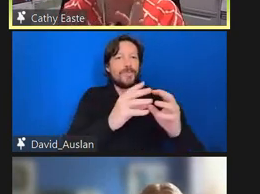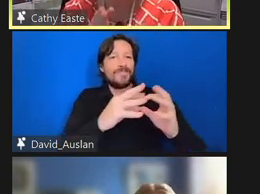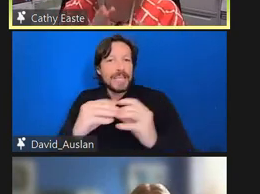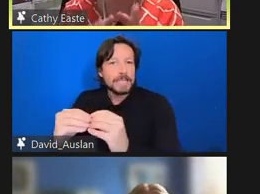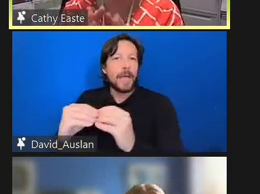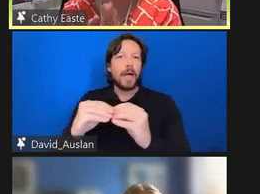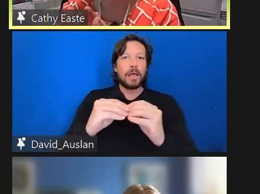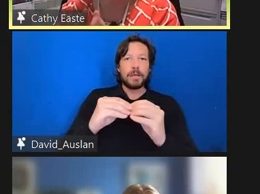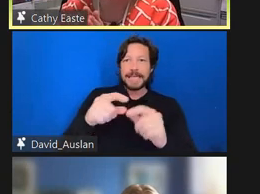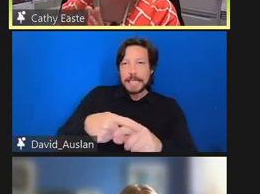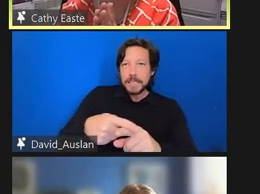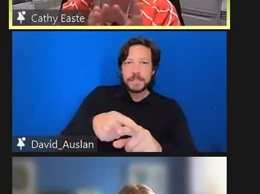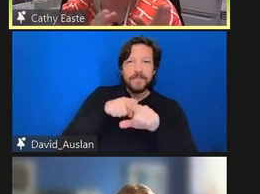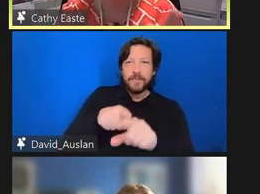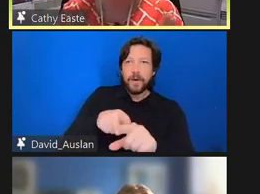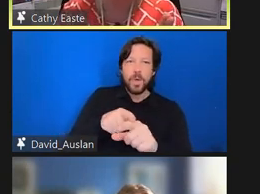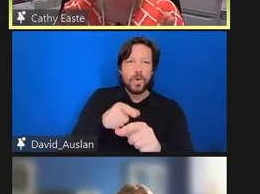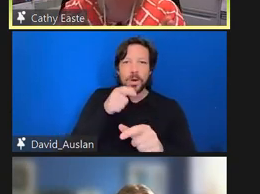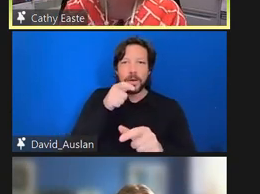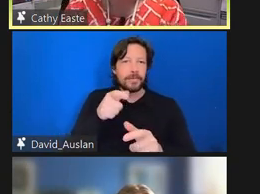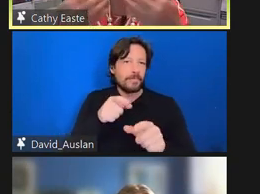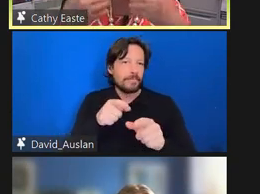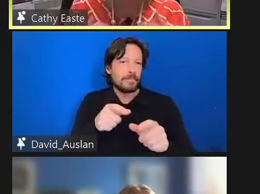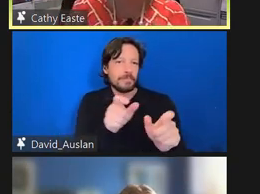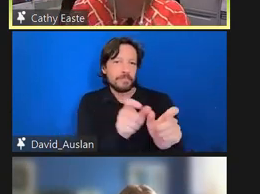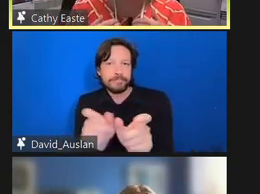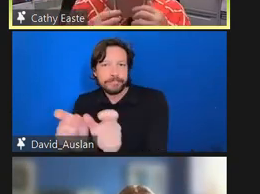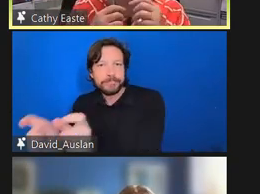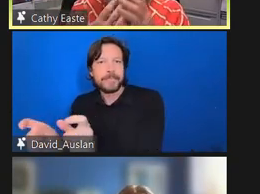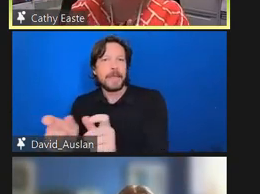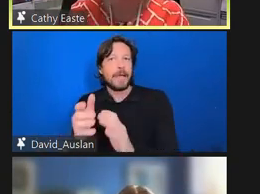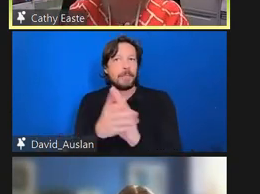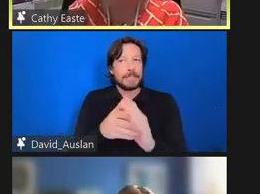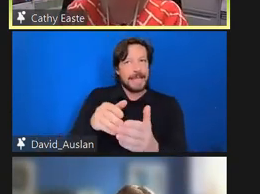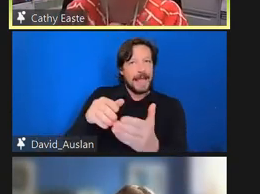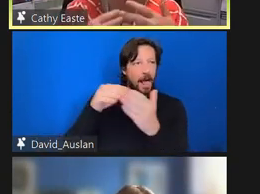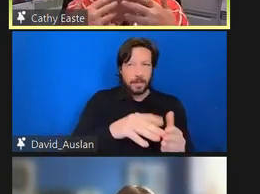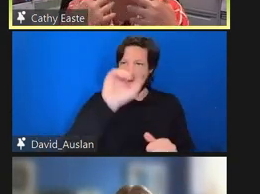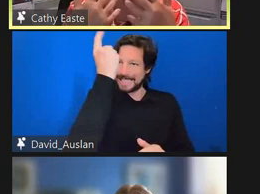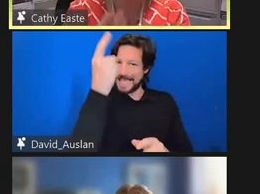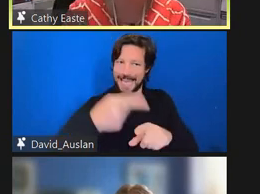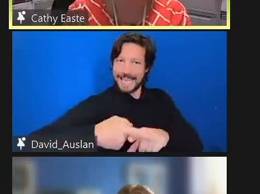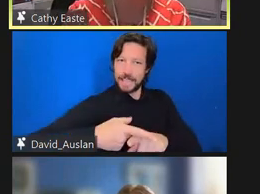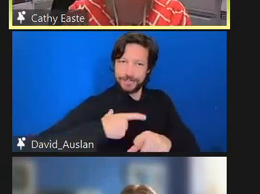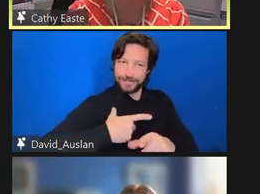and stay closer to an English format, so it helps them with their study. That's where it comes back